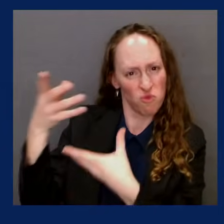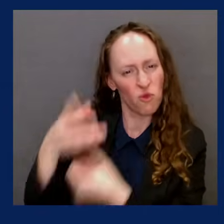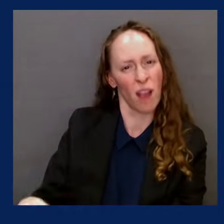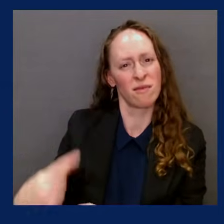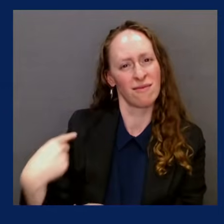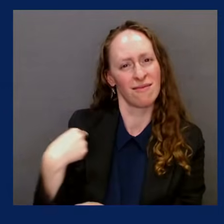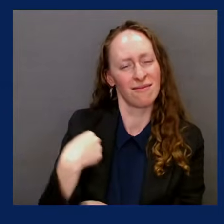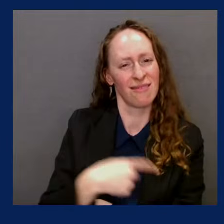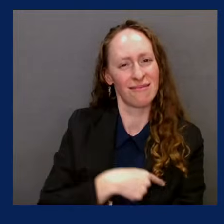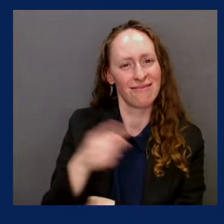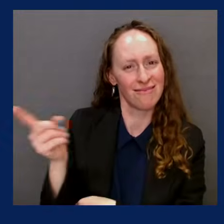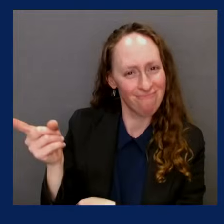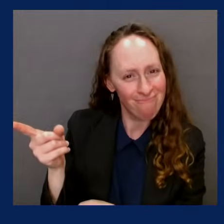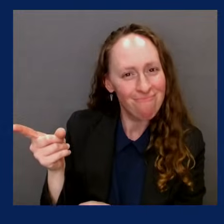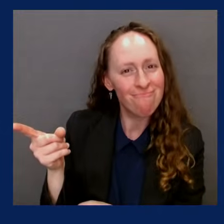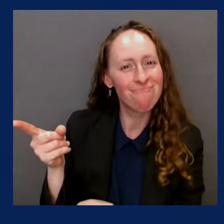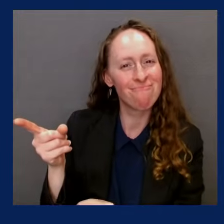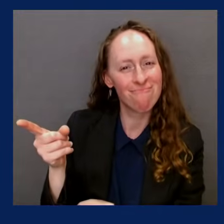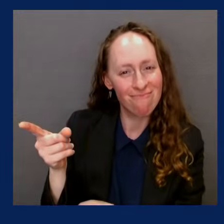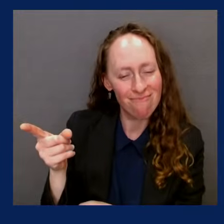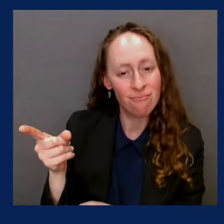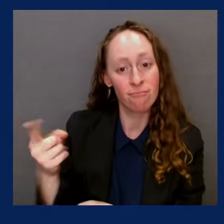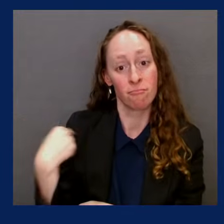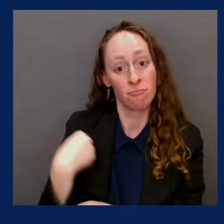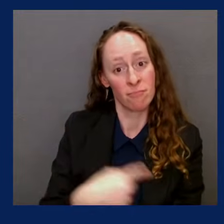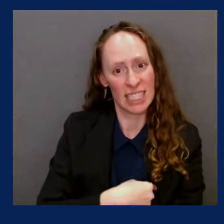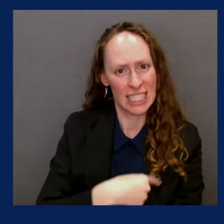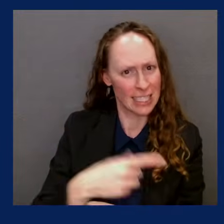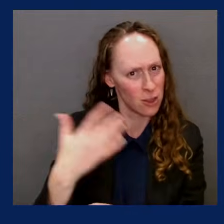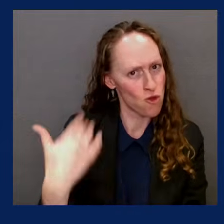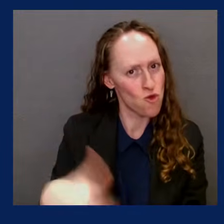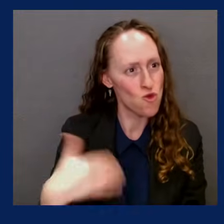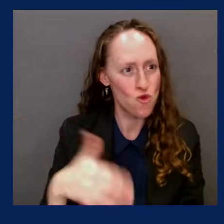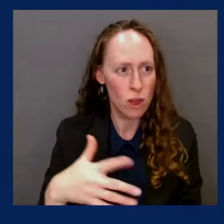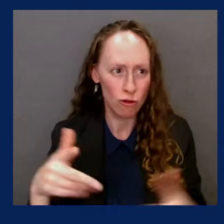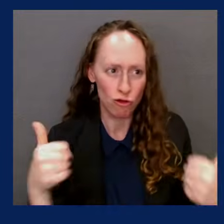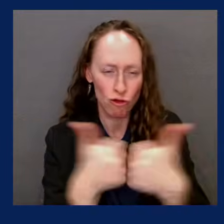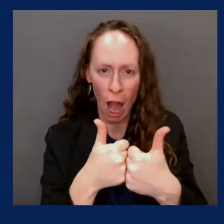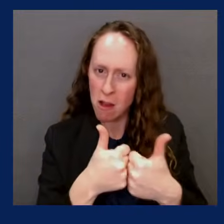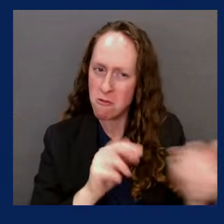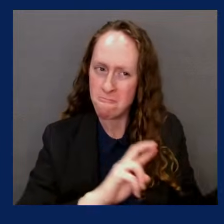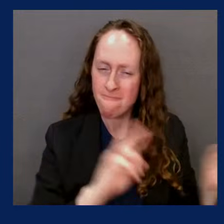Australia appreciates the administration's efforts to operationalize AUKUS and work with Congress